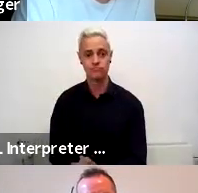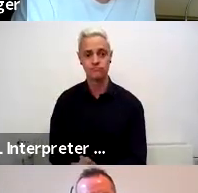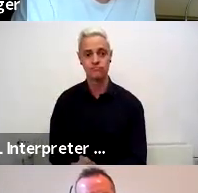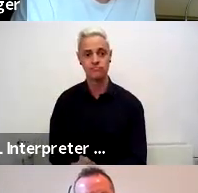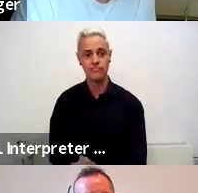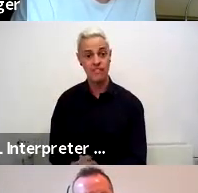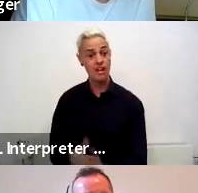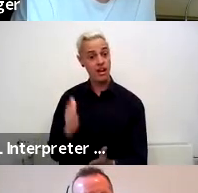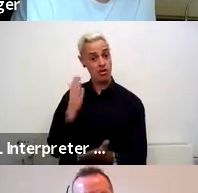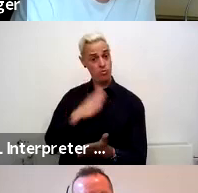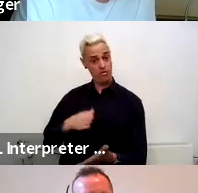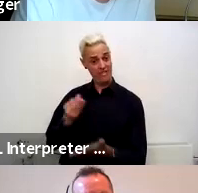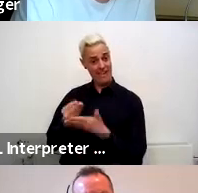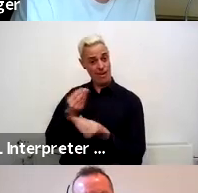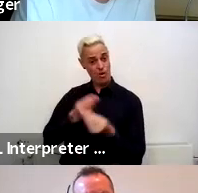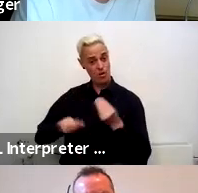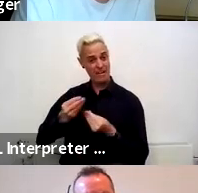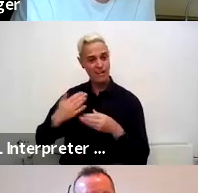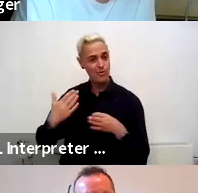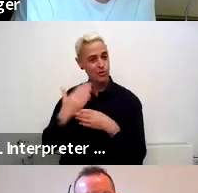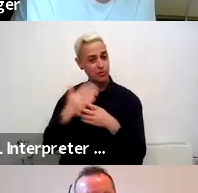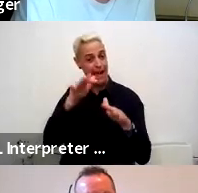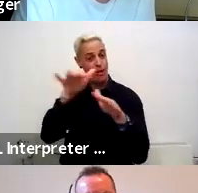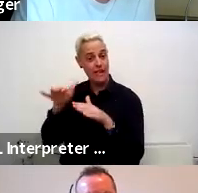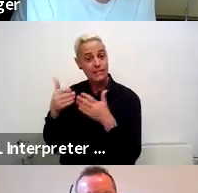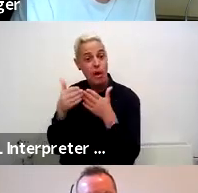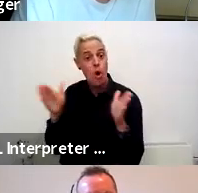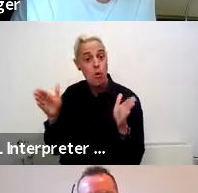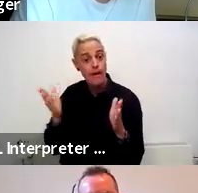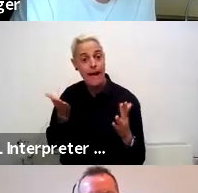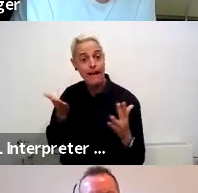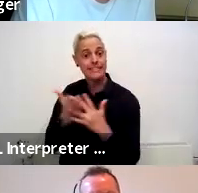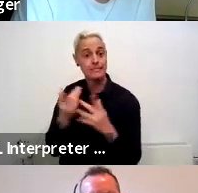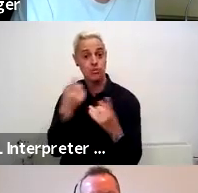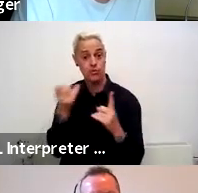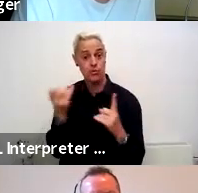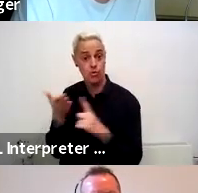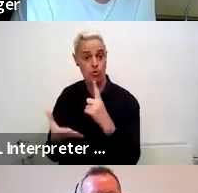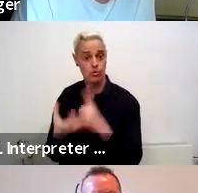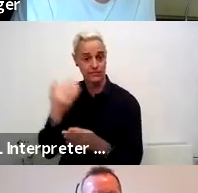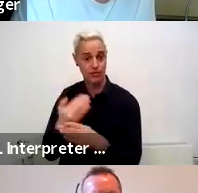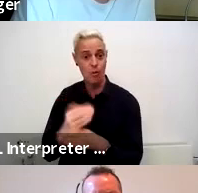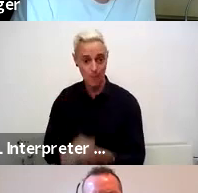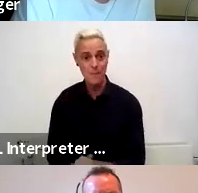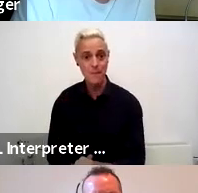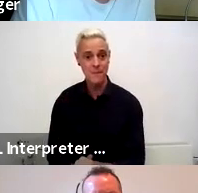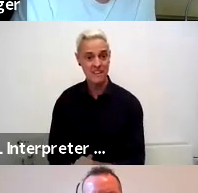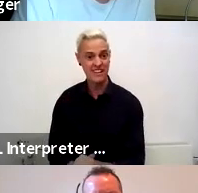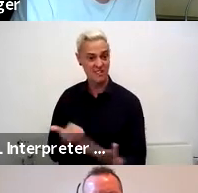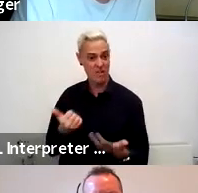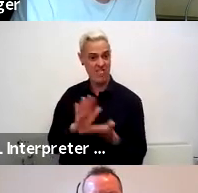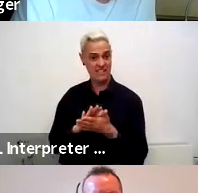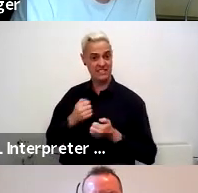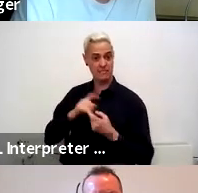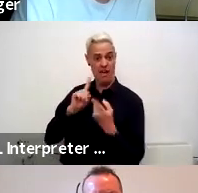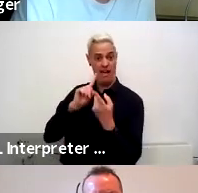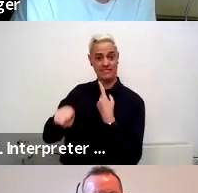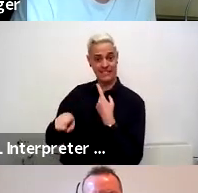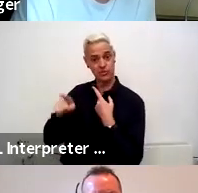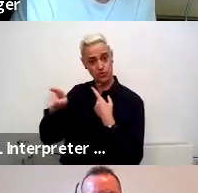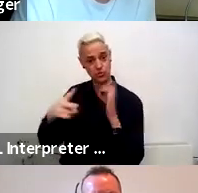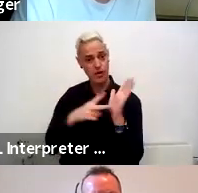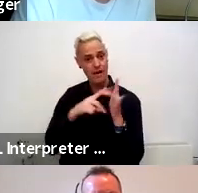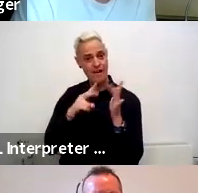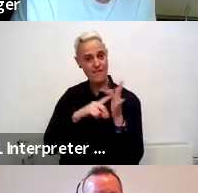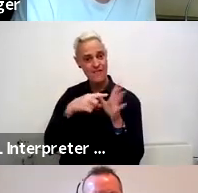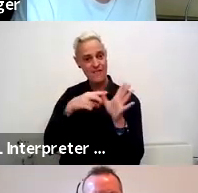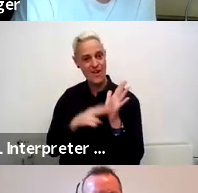And I want the economy, jobs market to be open and accessible for you. And that's, I think the answer to Vivian's question.